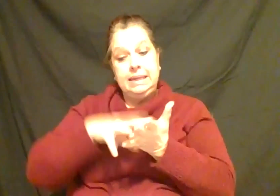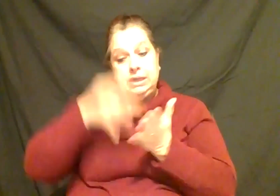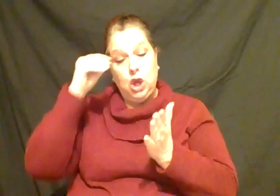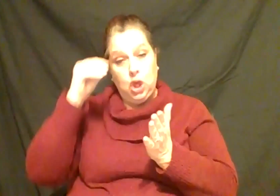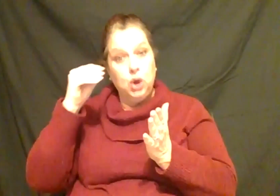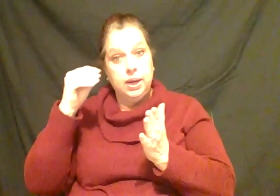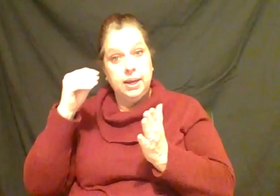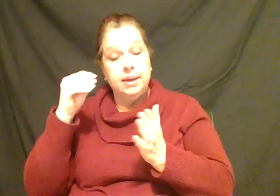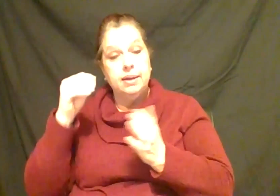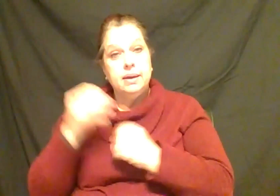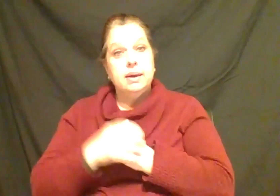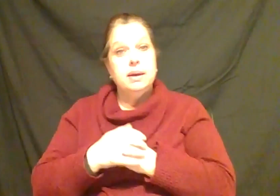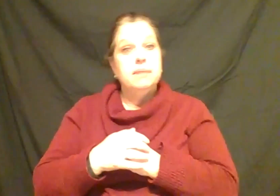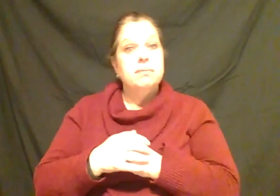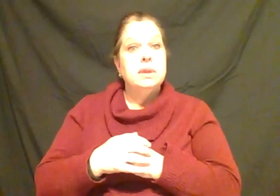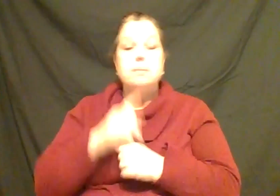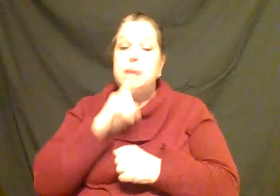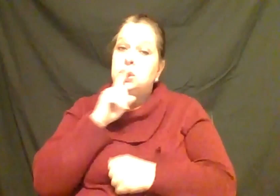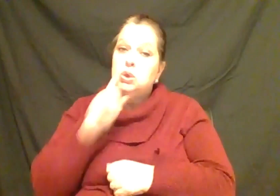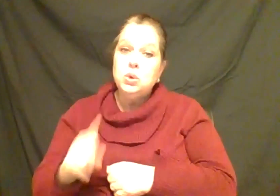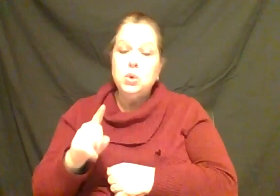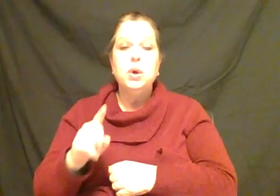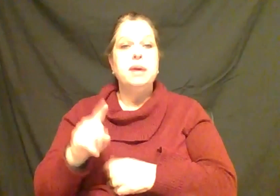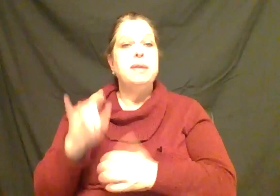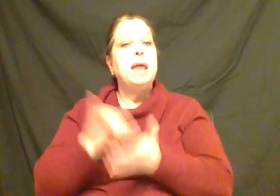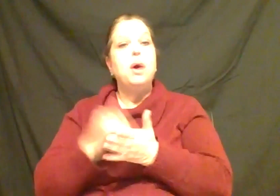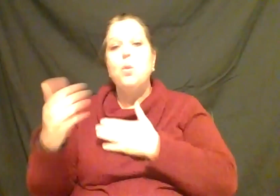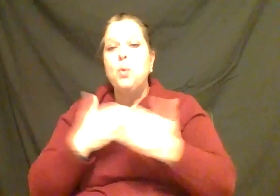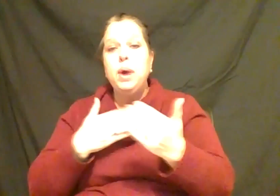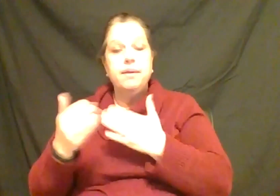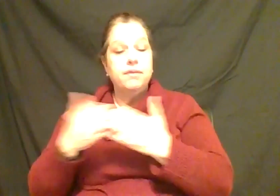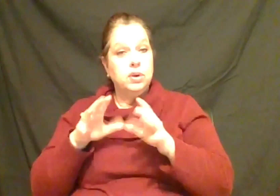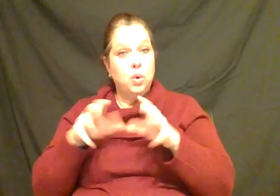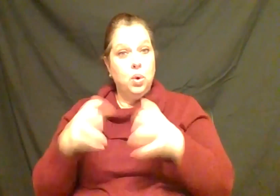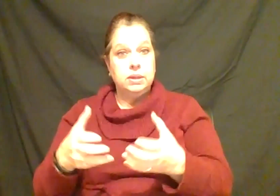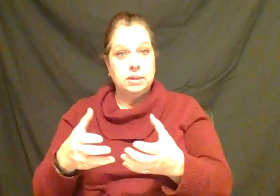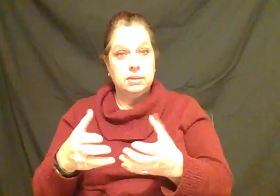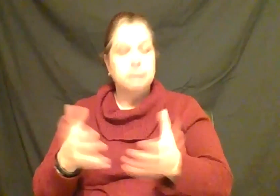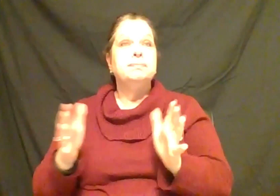and his curriculum coordinators to ensure that whatever courses what are the best courses to